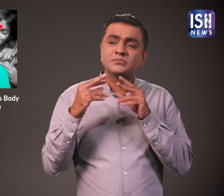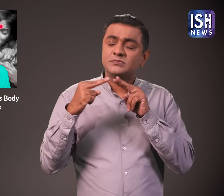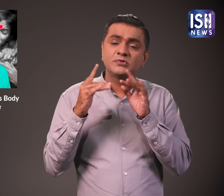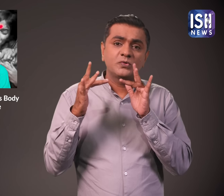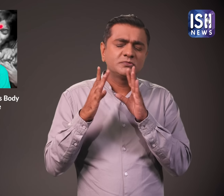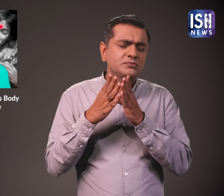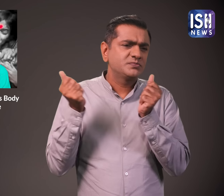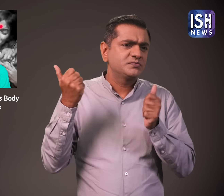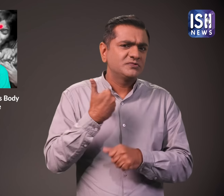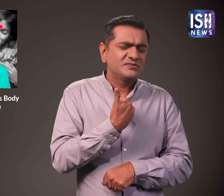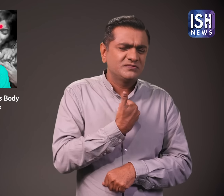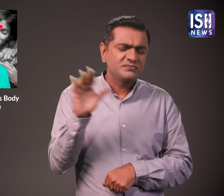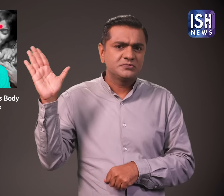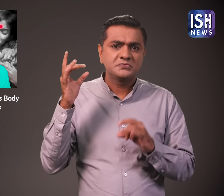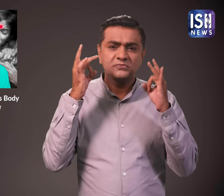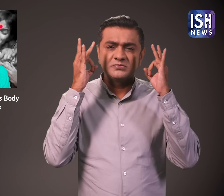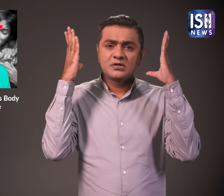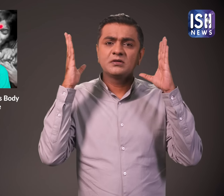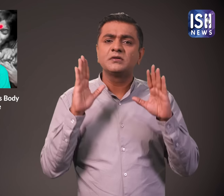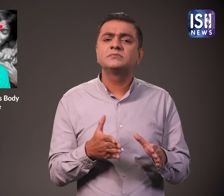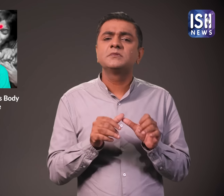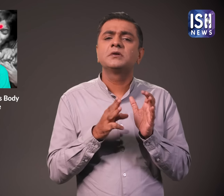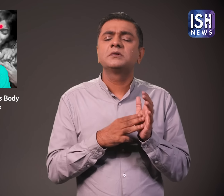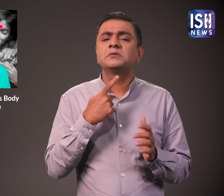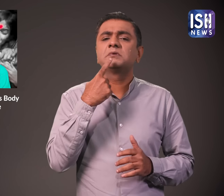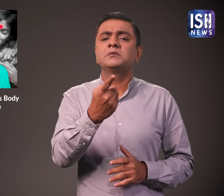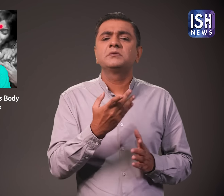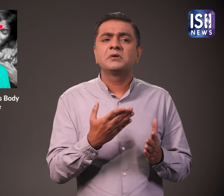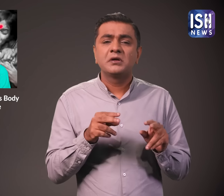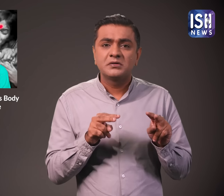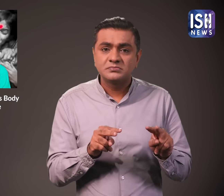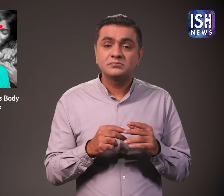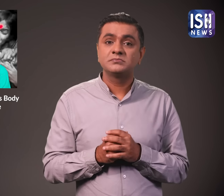She cut all ties with her own family. She was very angry.